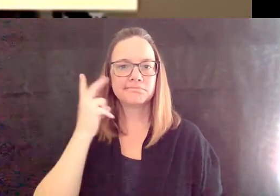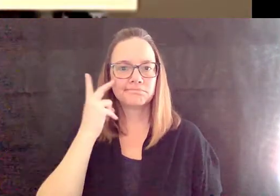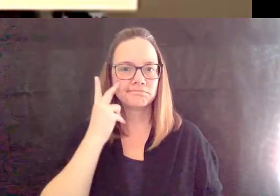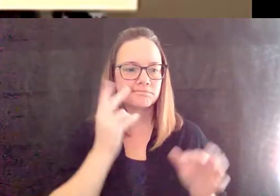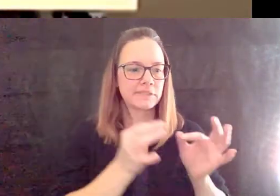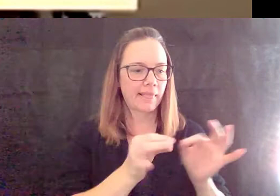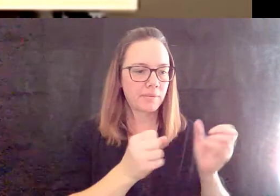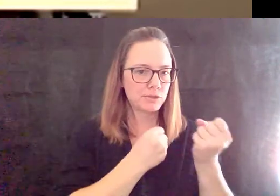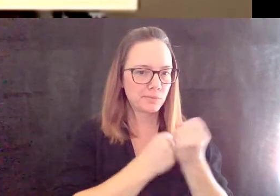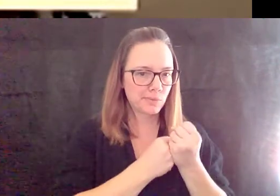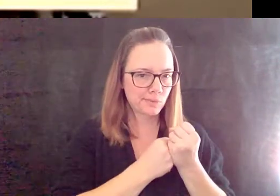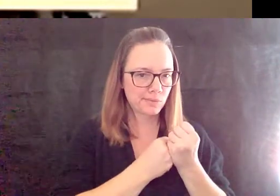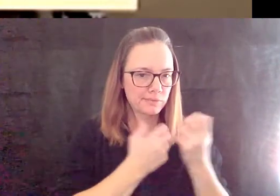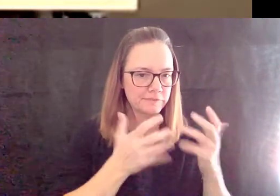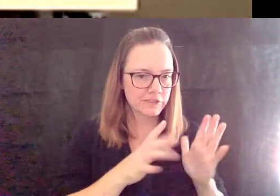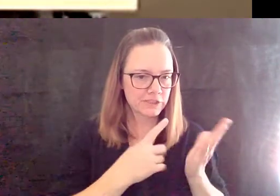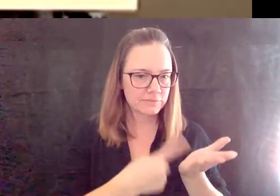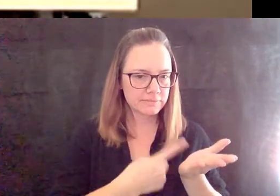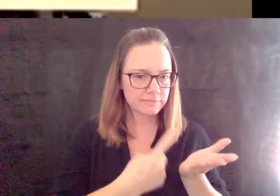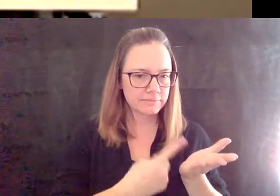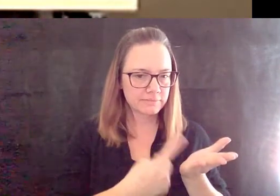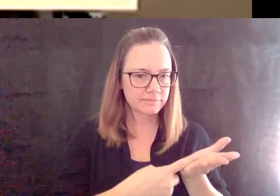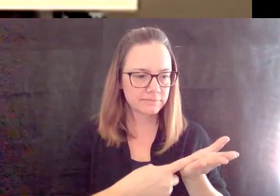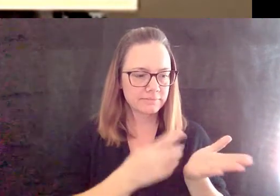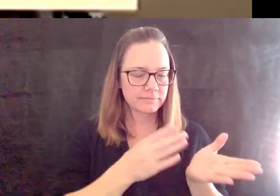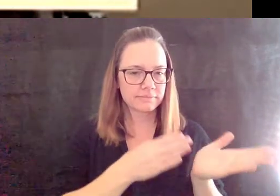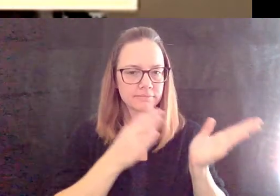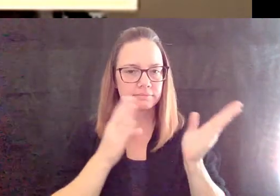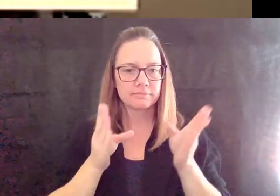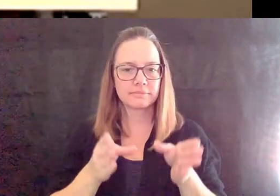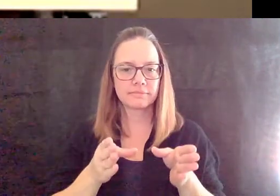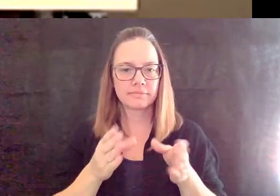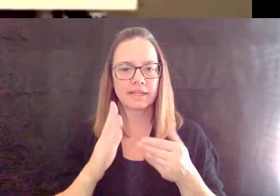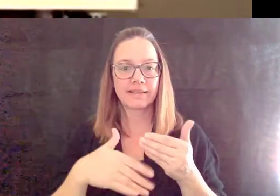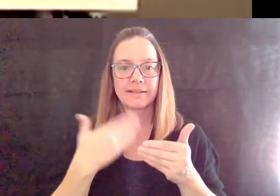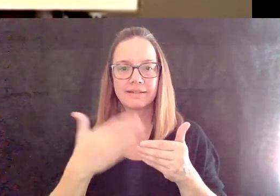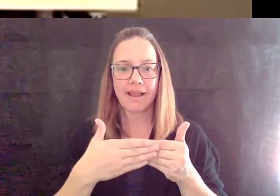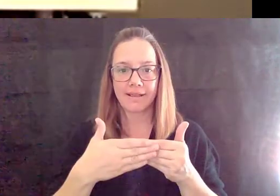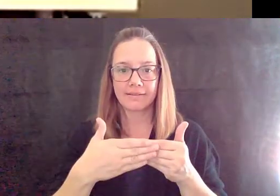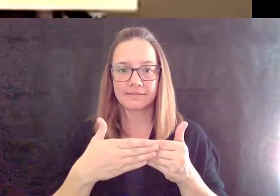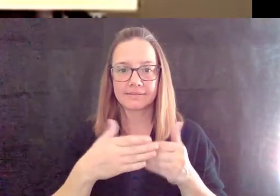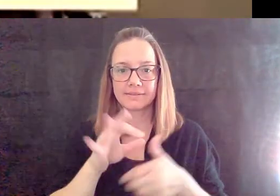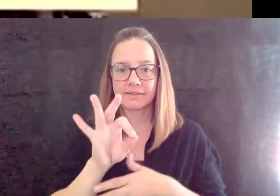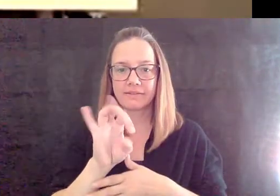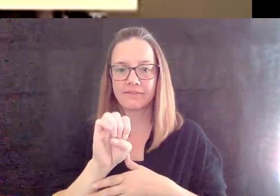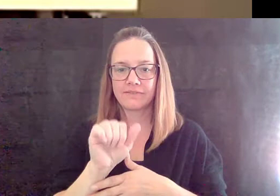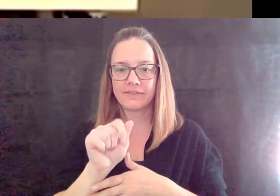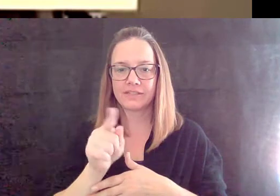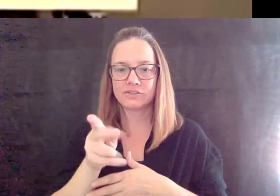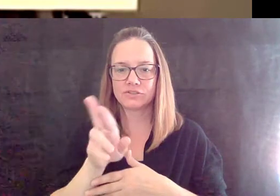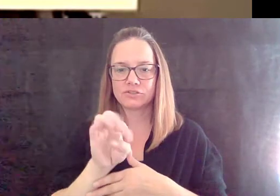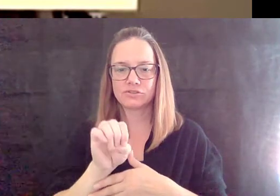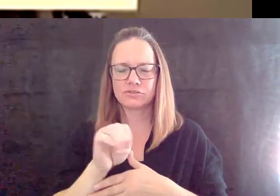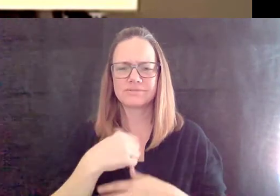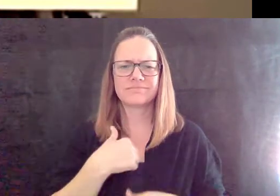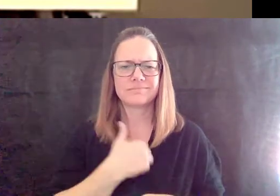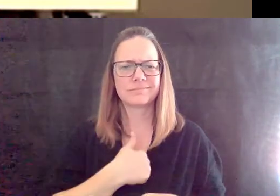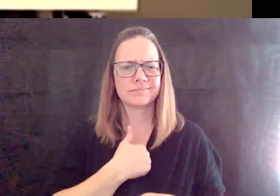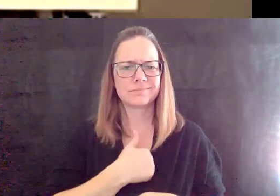Let's see, so we've covered language support. The next feature here is-- I'm sorry.